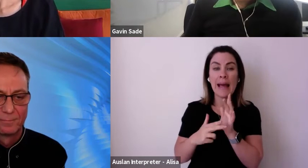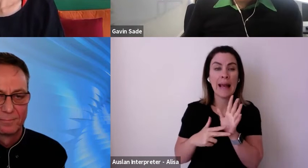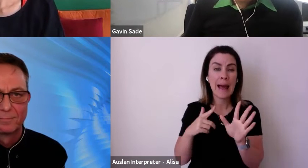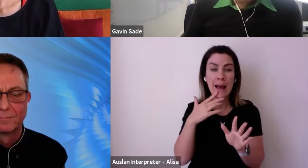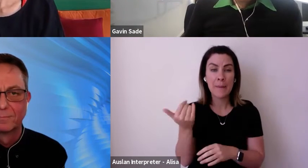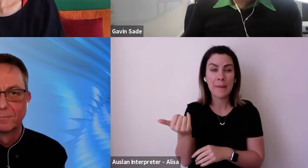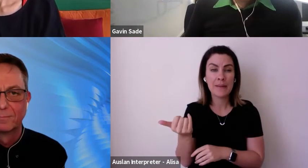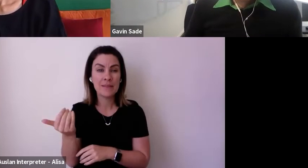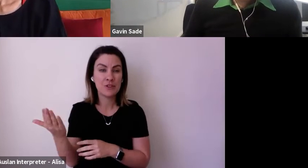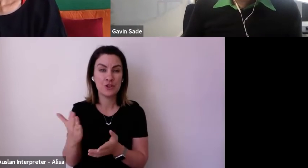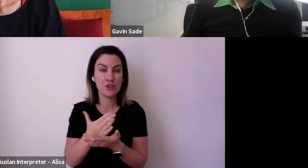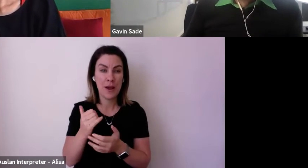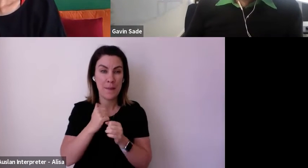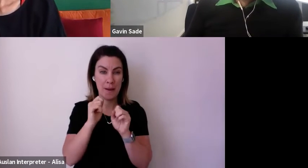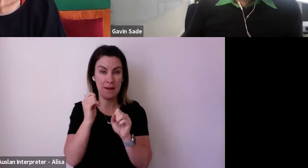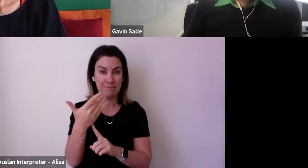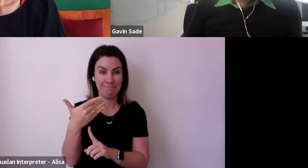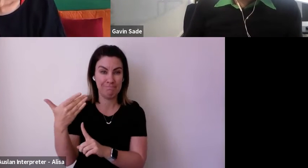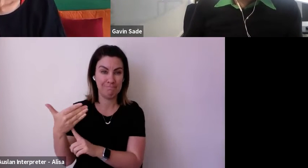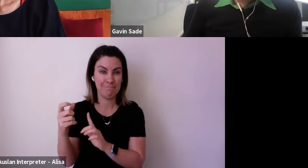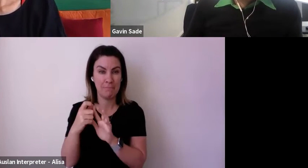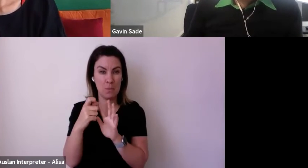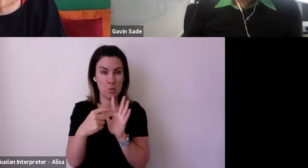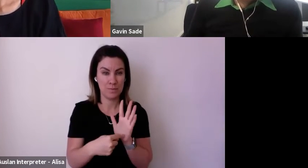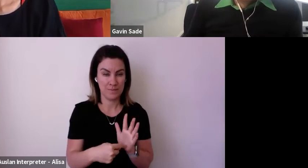Thank you so much.